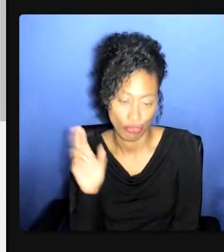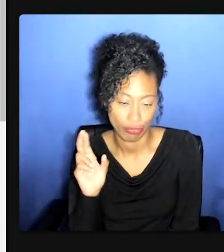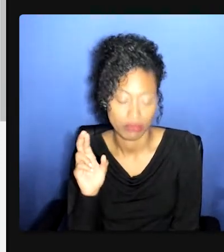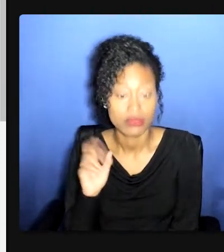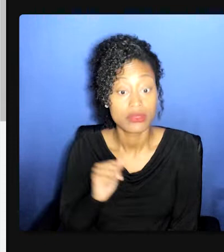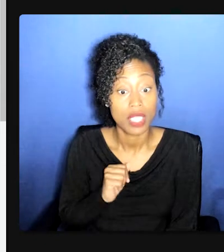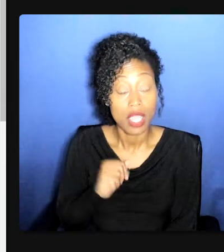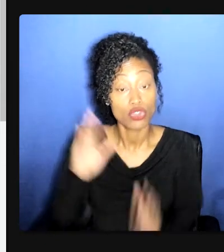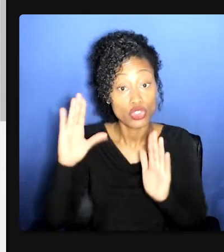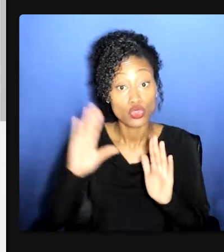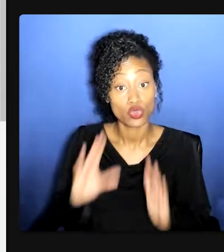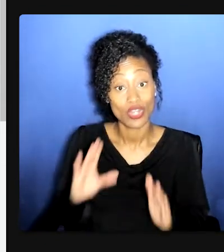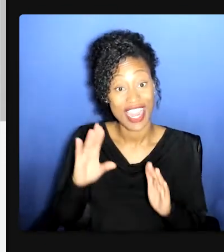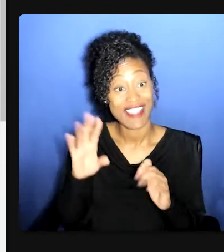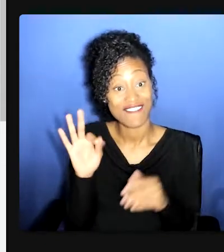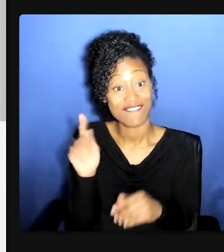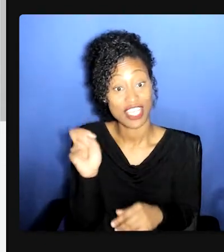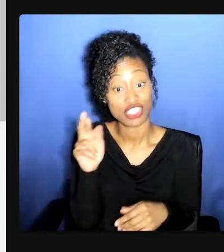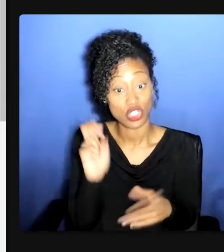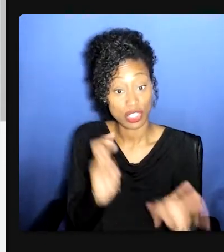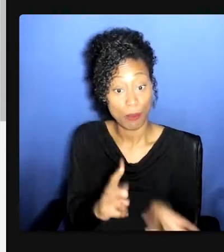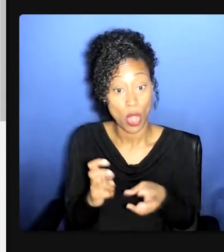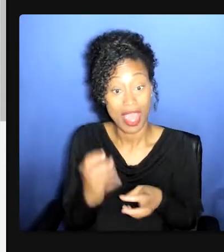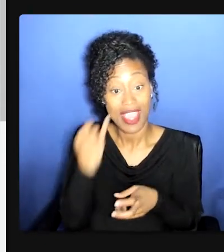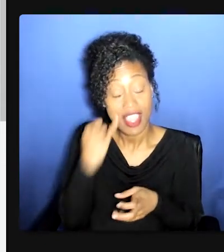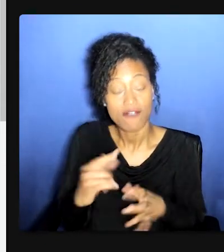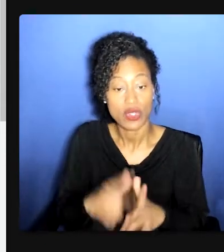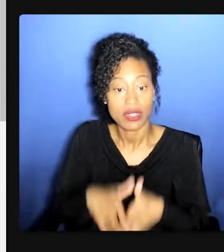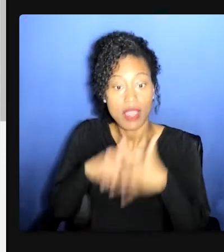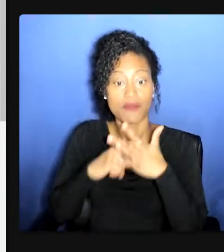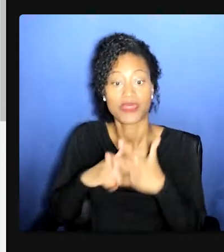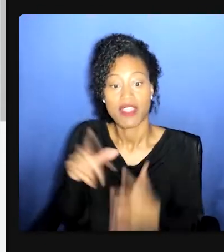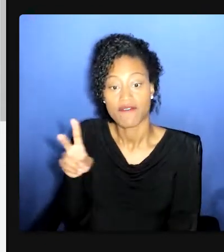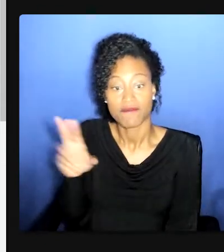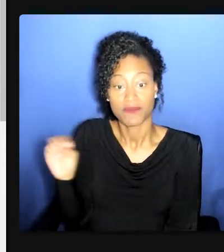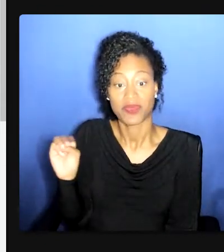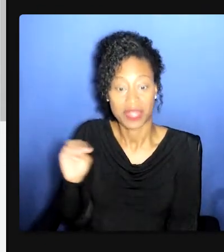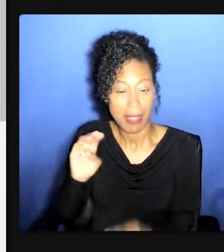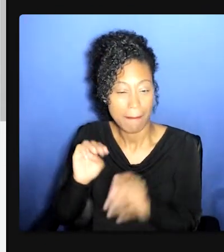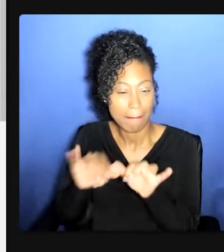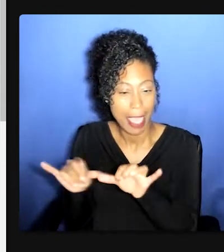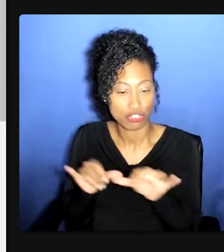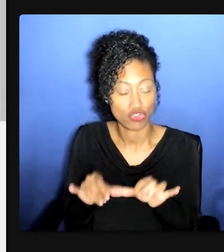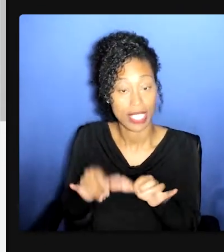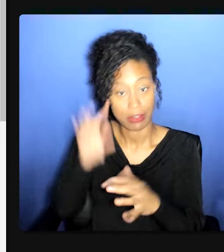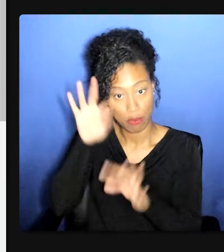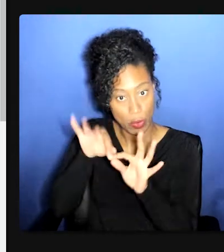Here are some great features. If you enable "Virtual machine metrics preview"